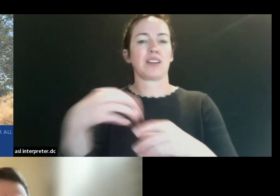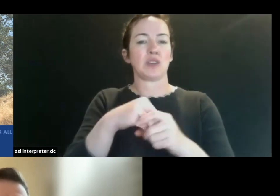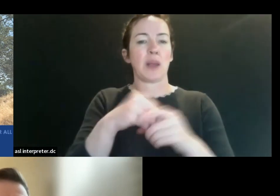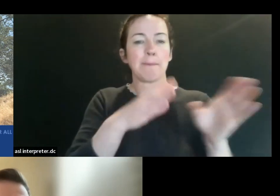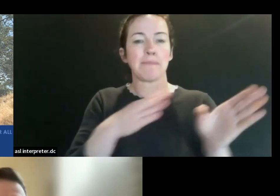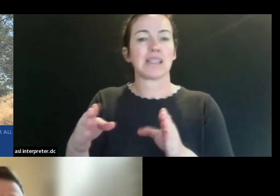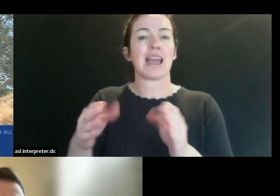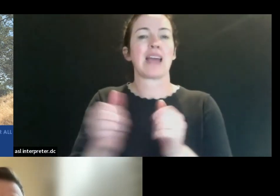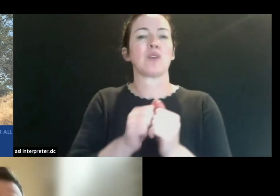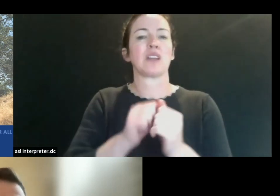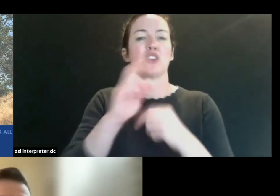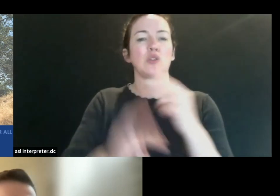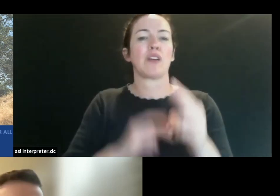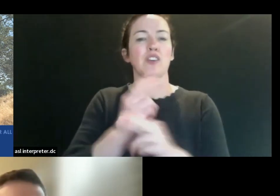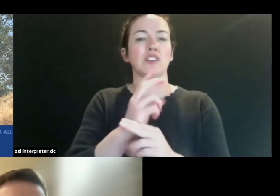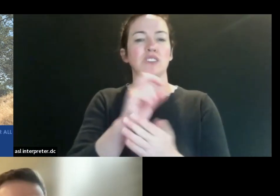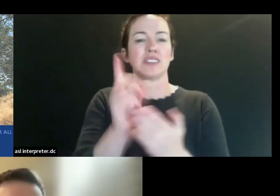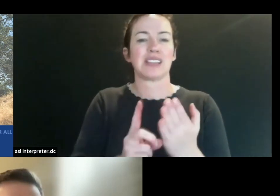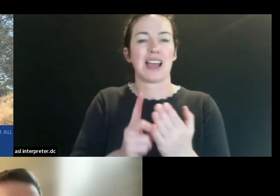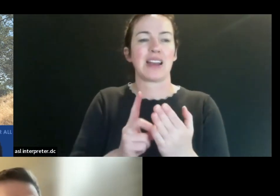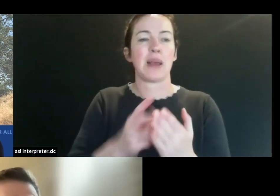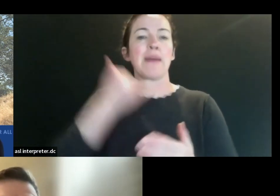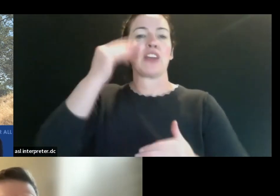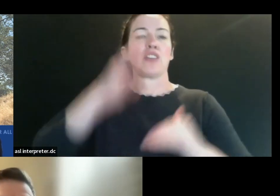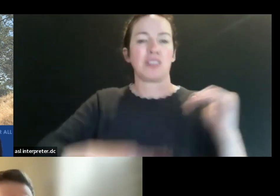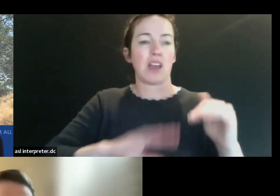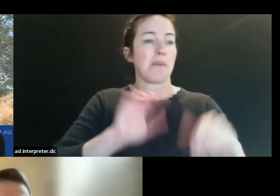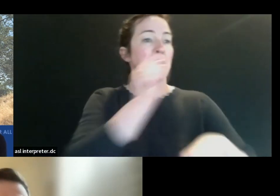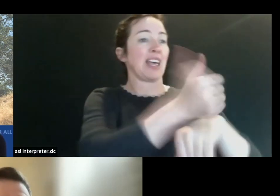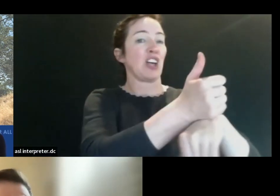design, than to build something and retrofit accessibility. So just being part of this